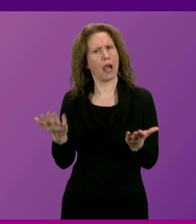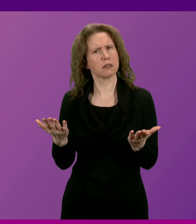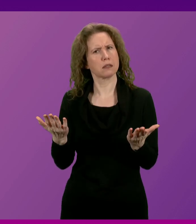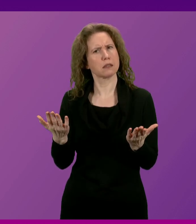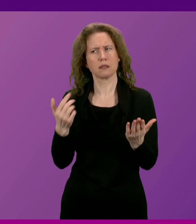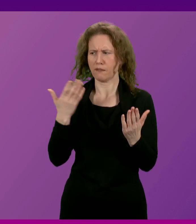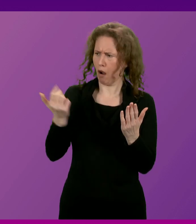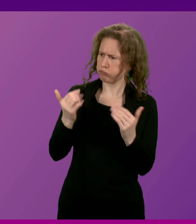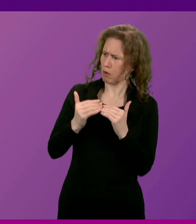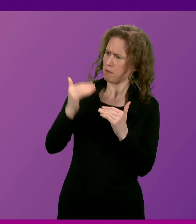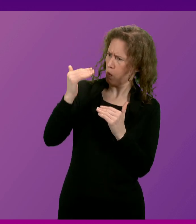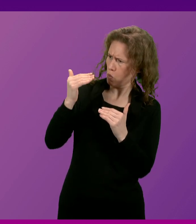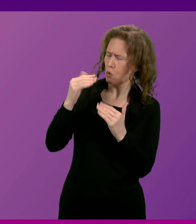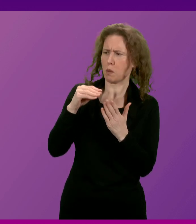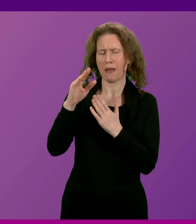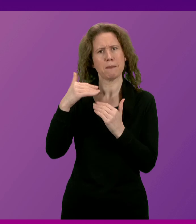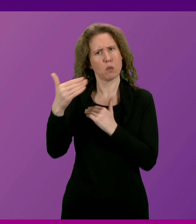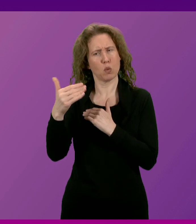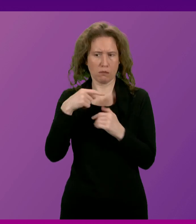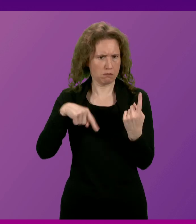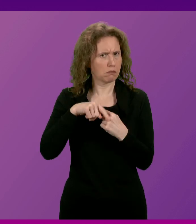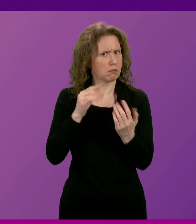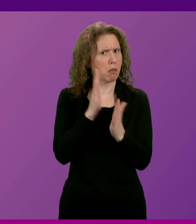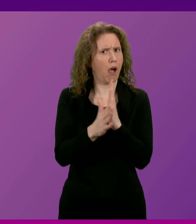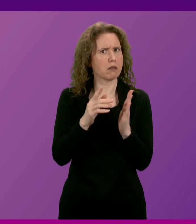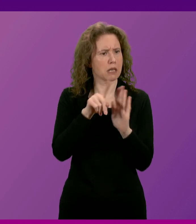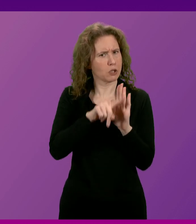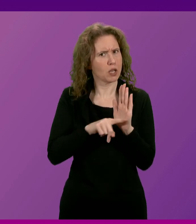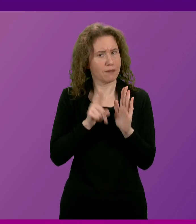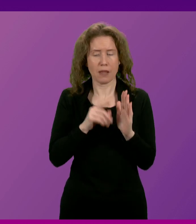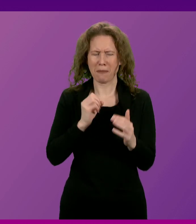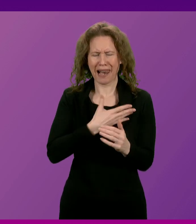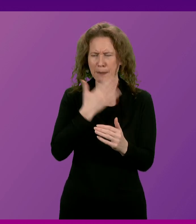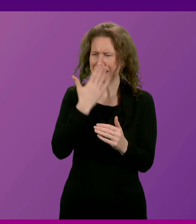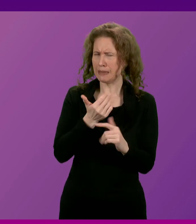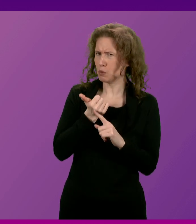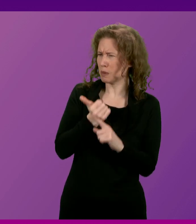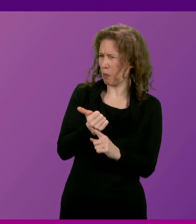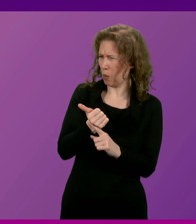Government has legislated for. The Labour Party now seems to support a reduction in